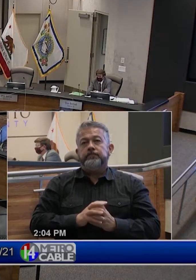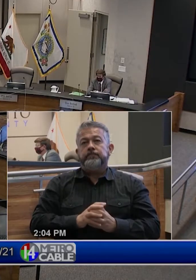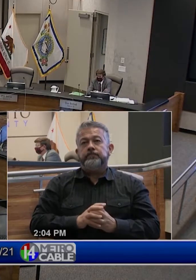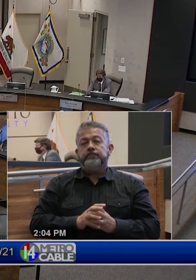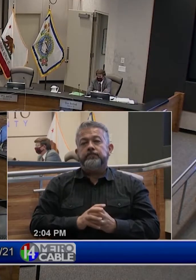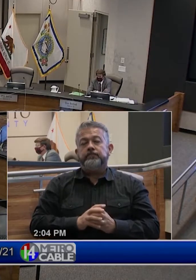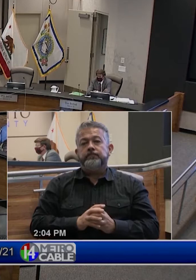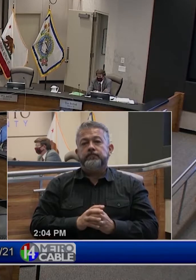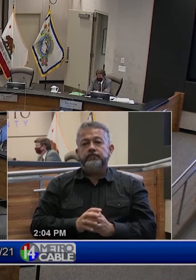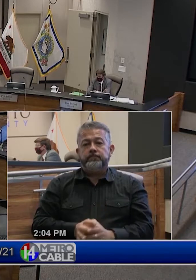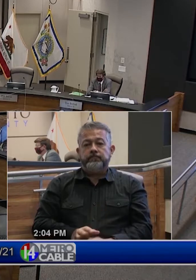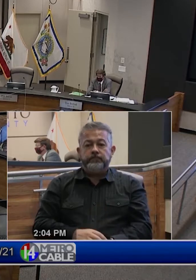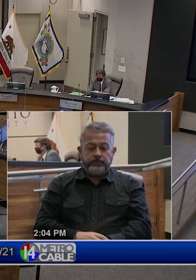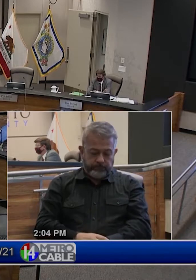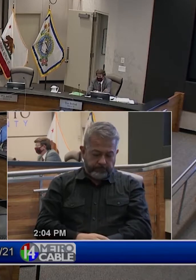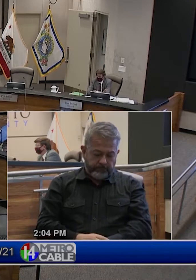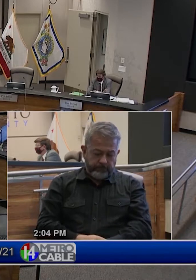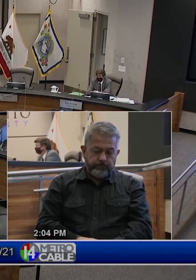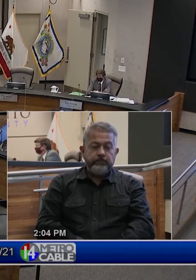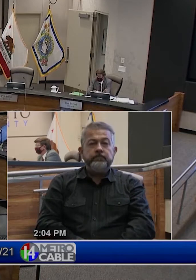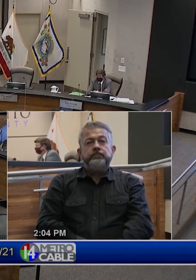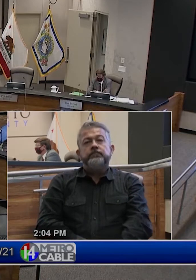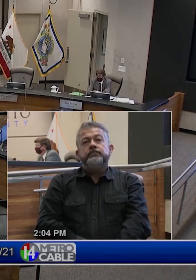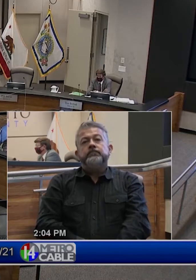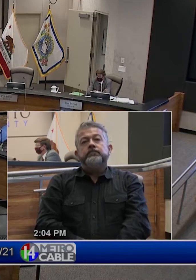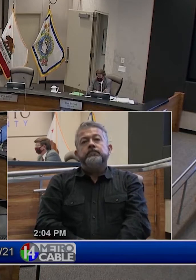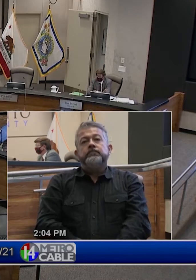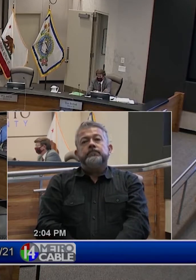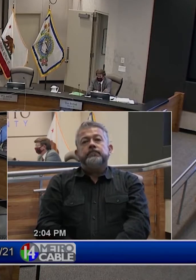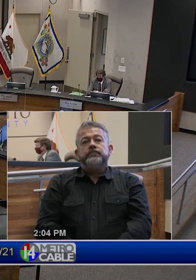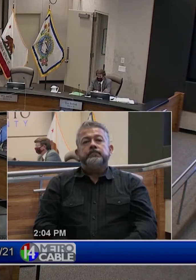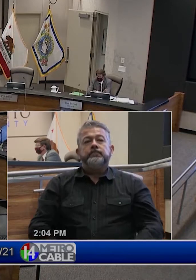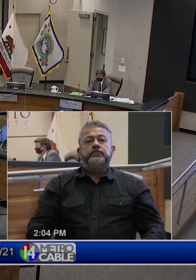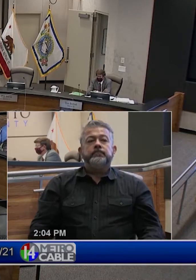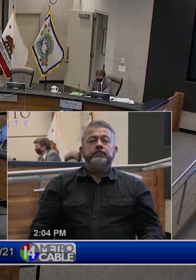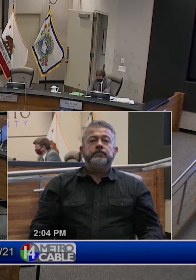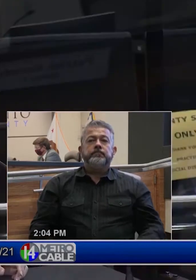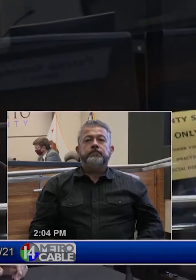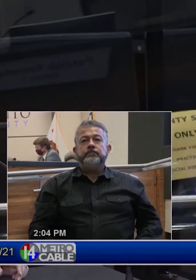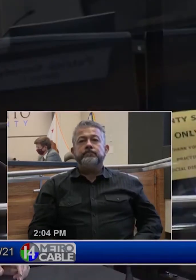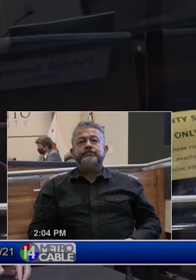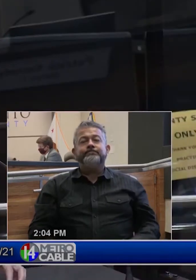OVER TO KIM MACA. >> THANK YOU. THANK YOU. >> IF AFTERNOON, MEMBERS OF THE